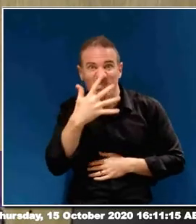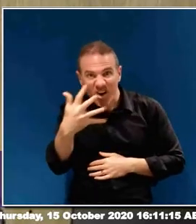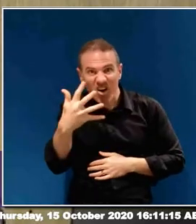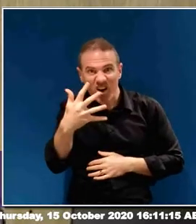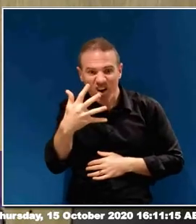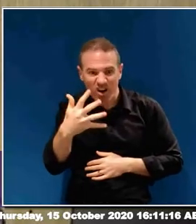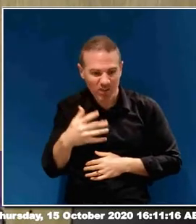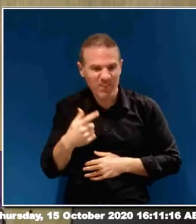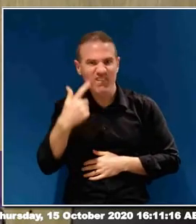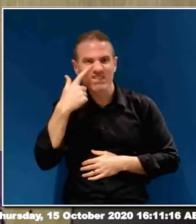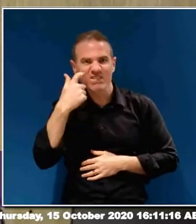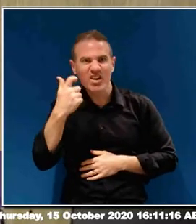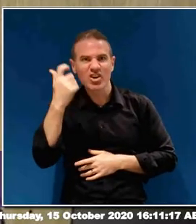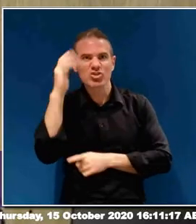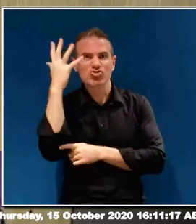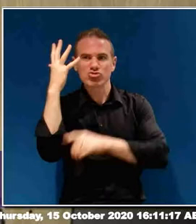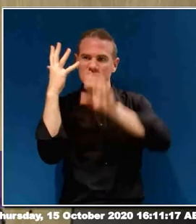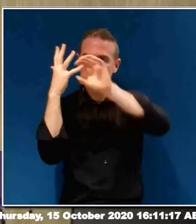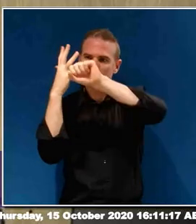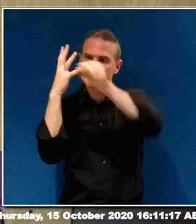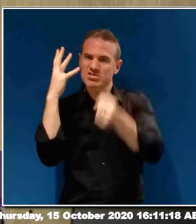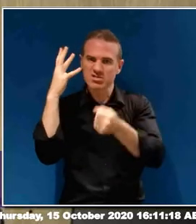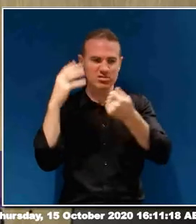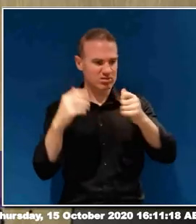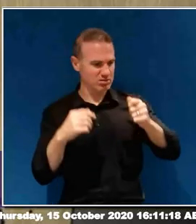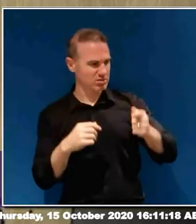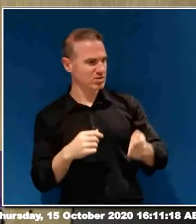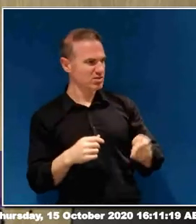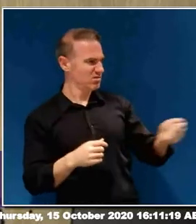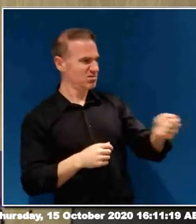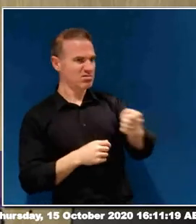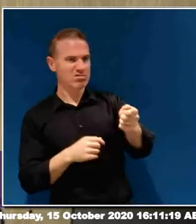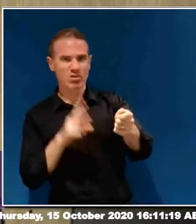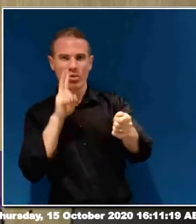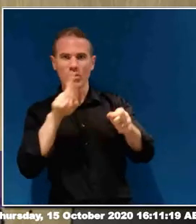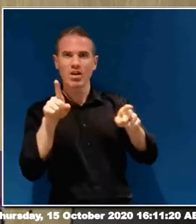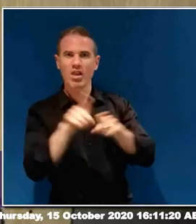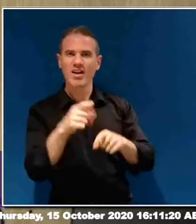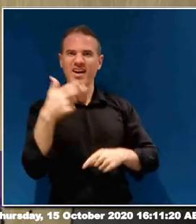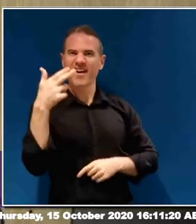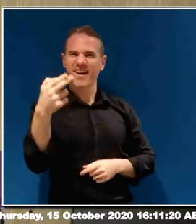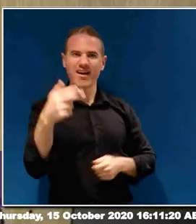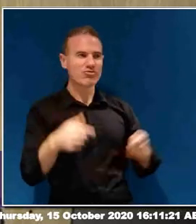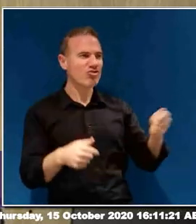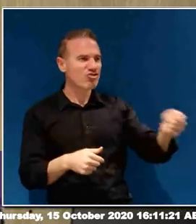I can understand why in the United States that might be a little bit more problematic than it is here.